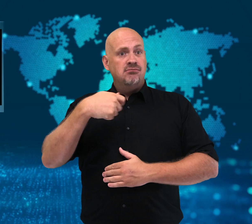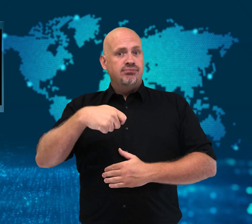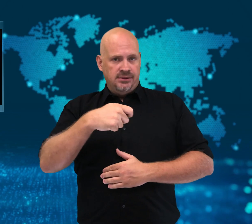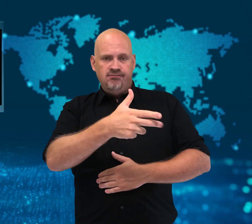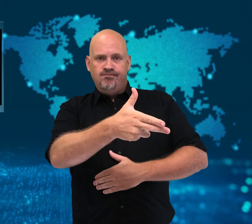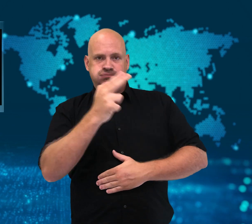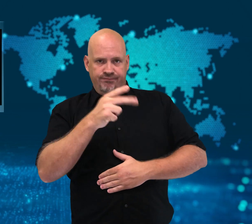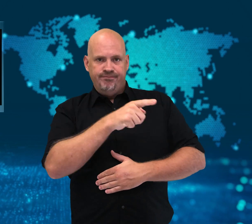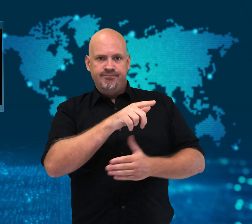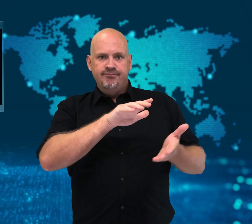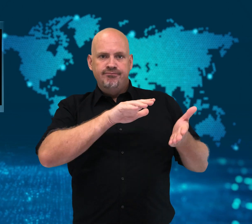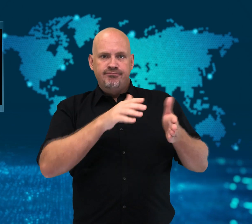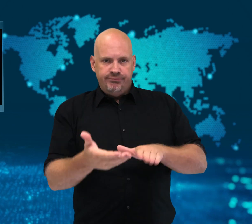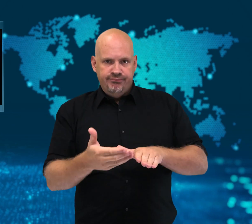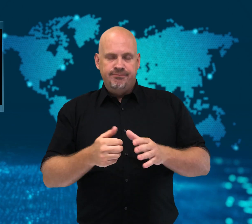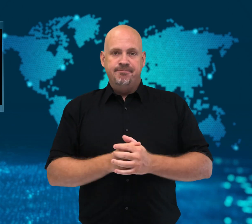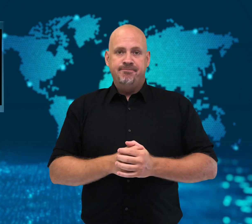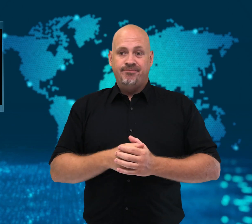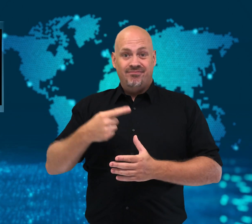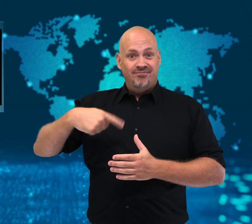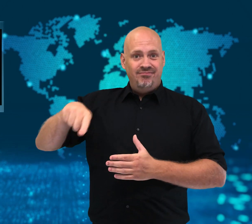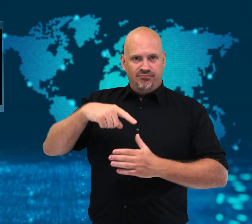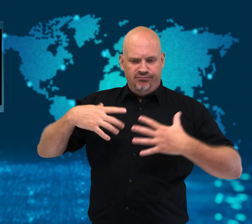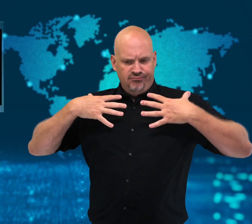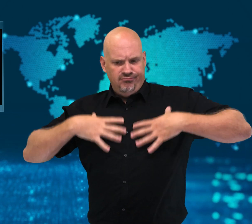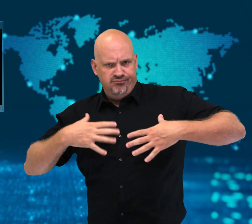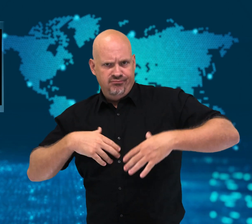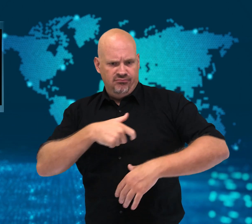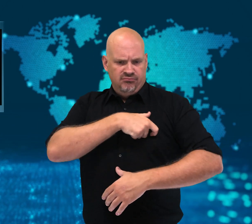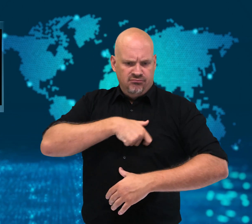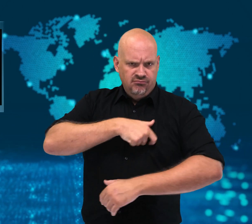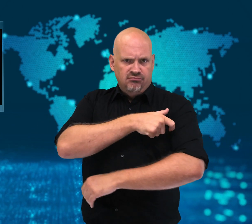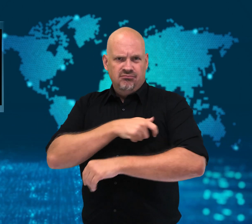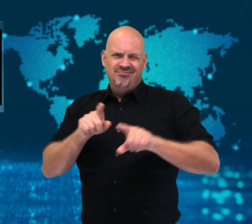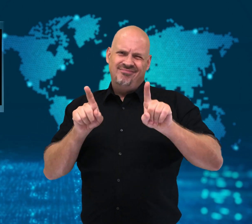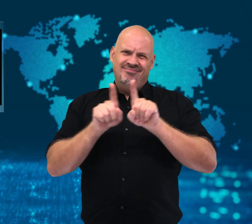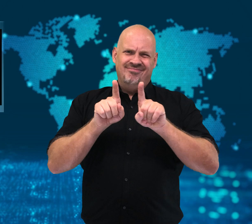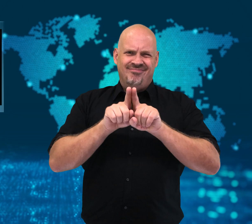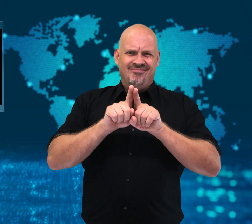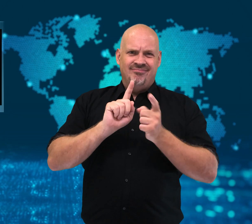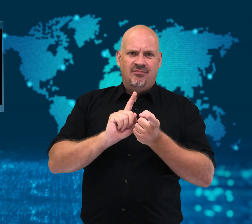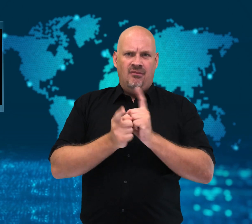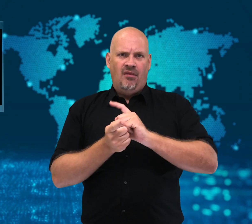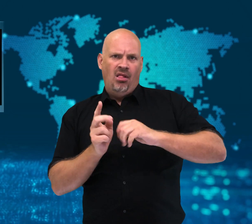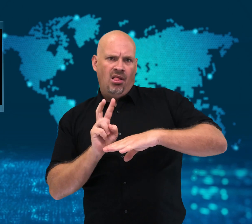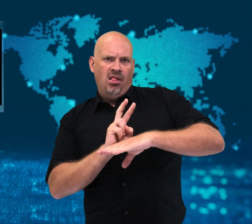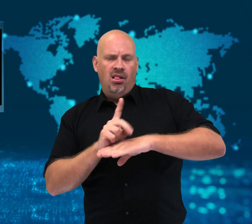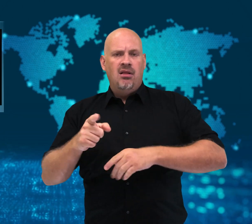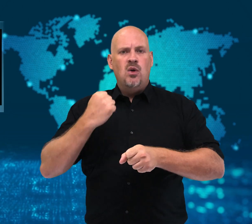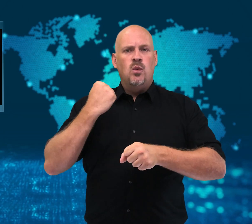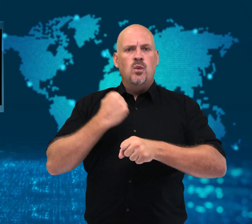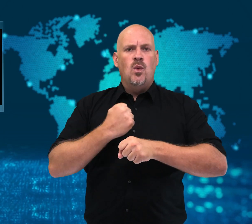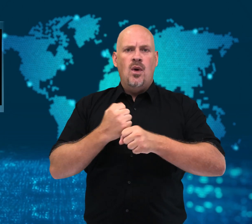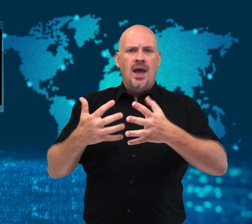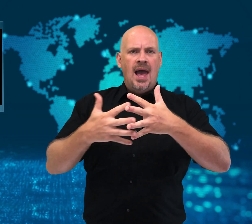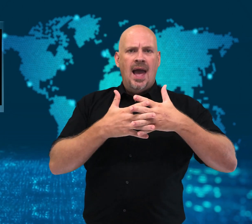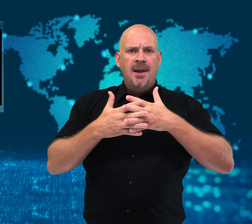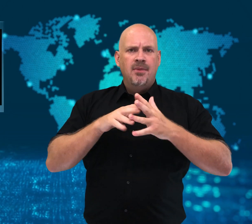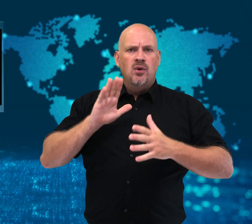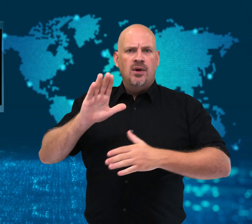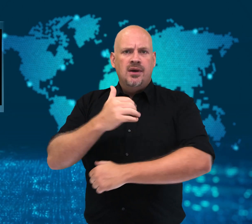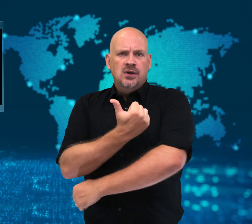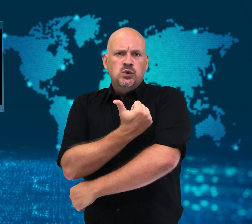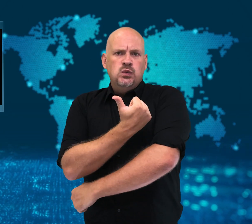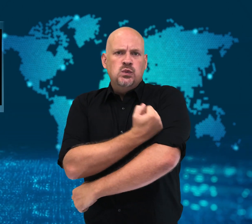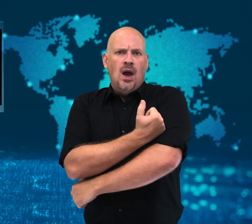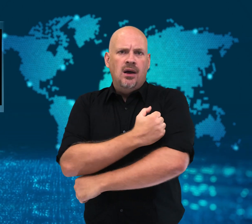They posed as U.S. Drug Enforcement Administration (DEA) agents,